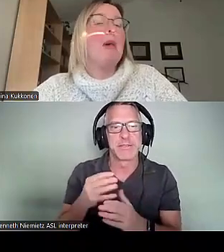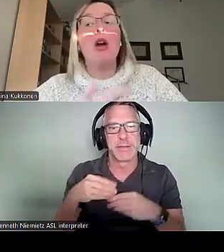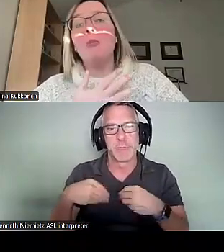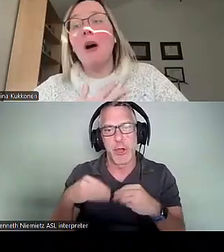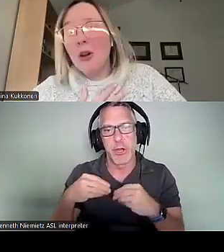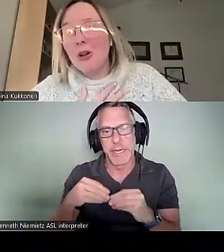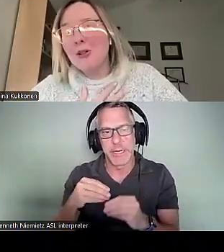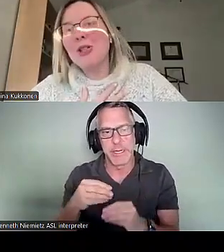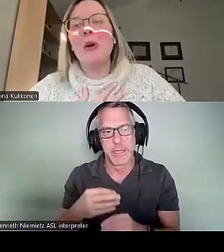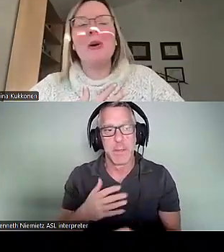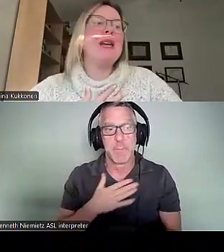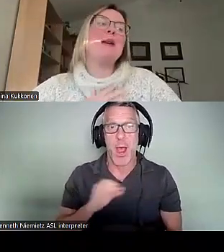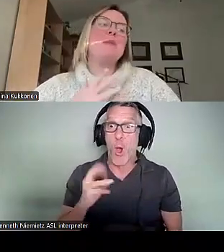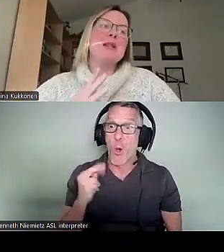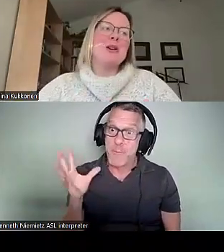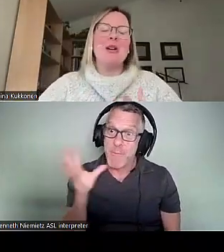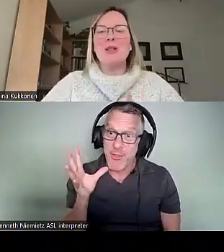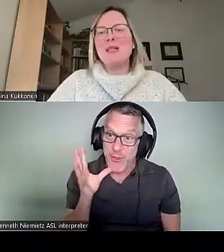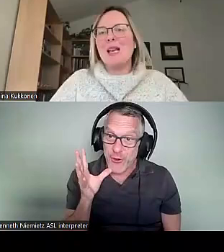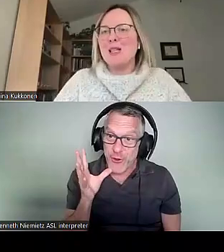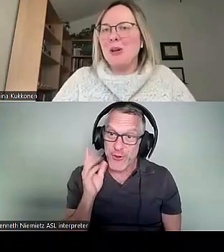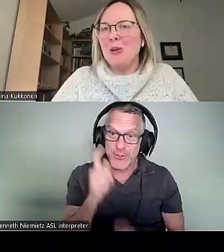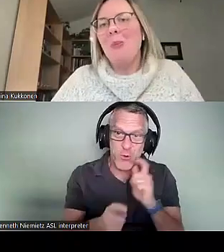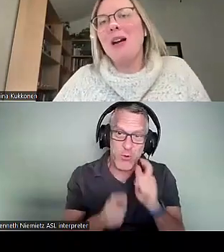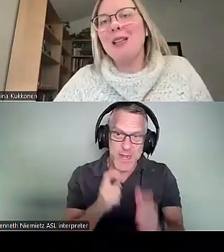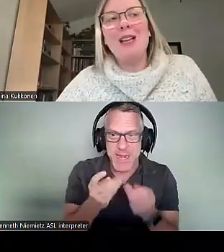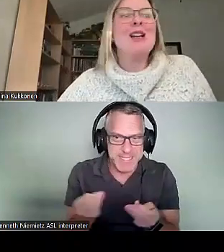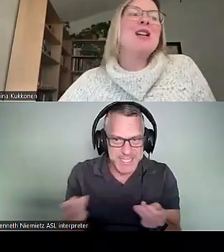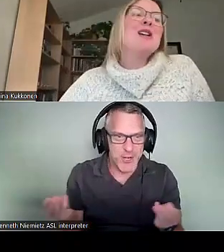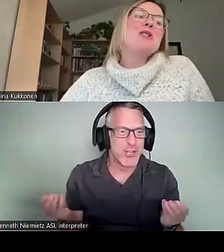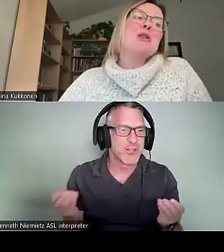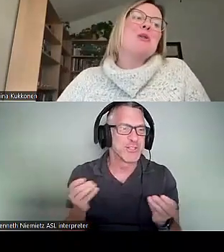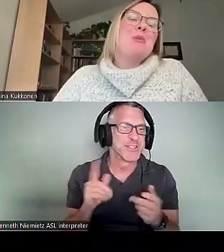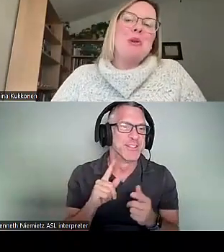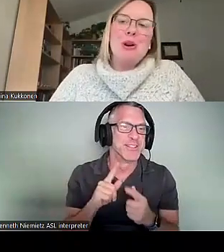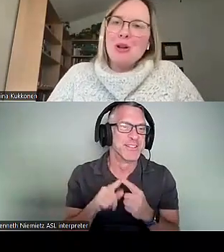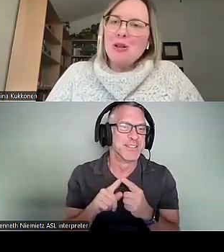My own mother donated materials and sewed the backing to the mural.